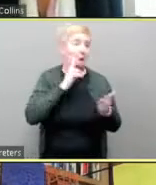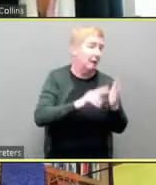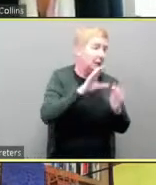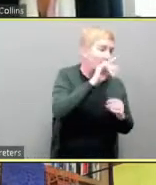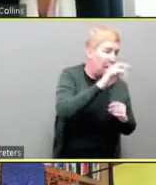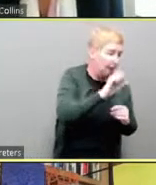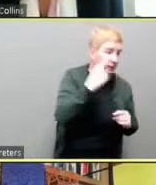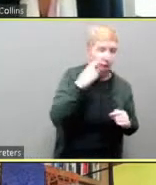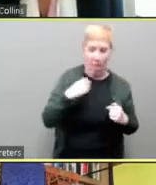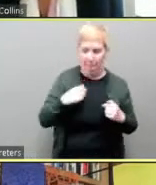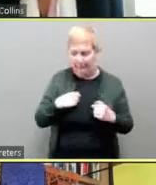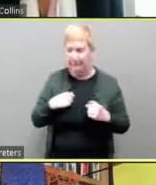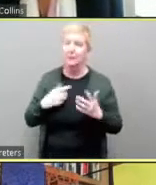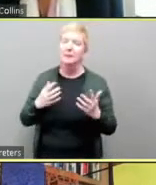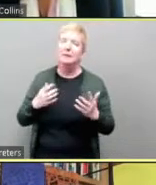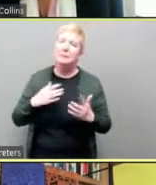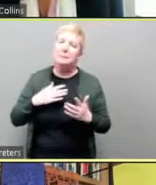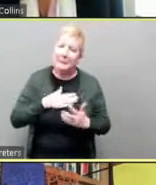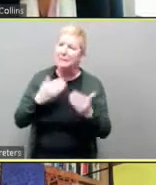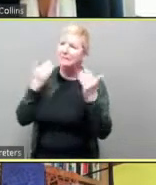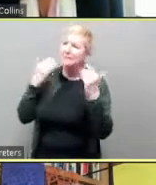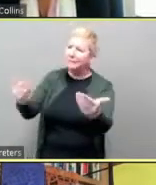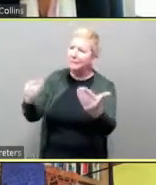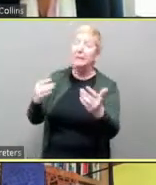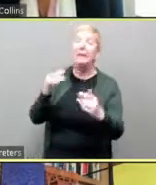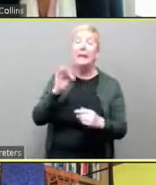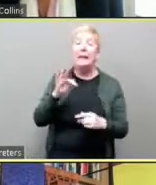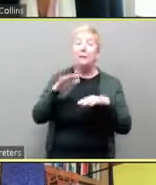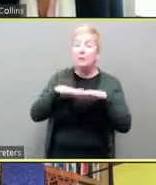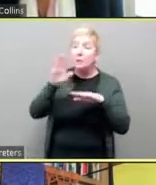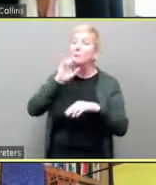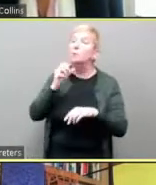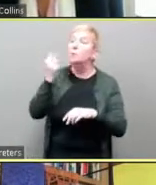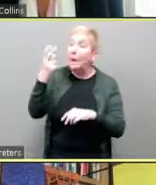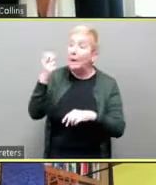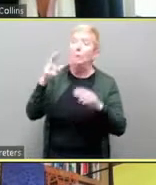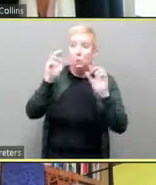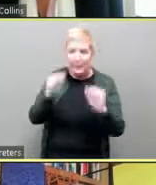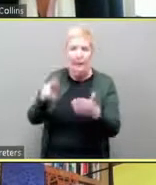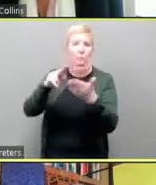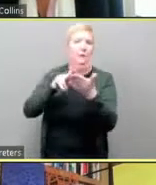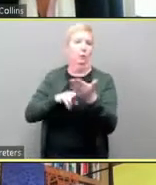you're 12, you can get registered today. Get vaccinated. Be aware of these